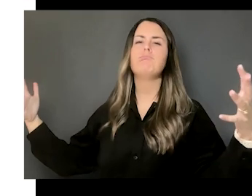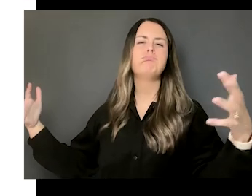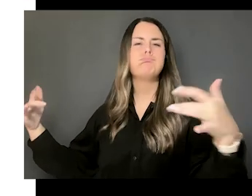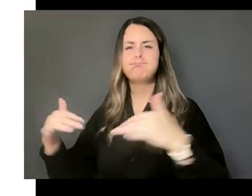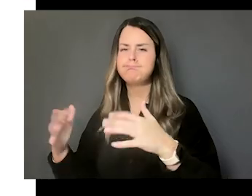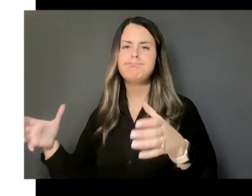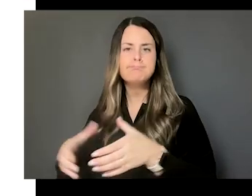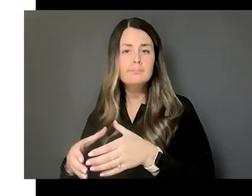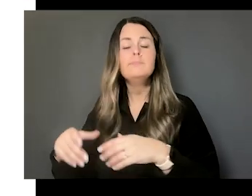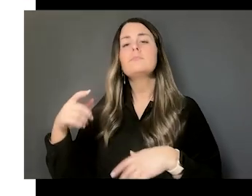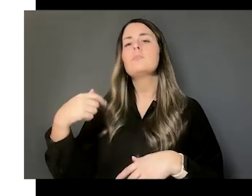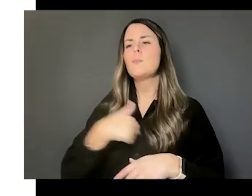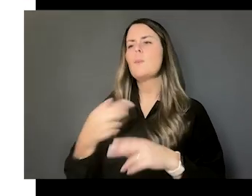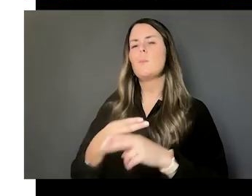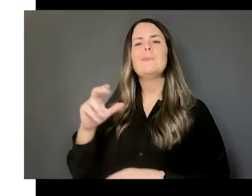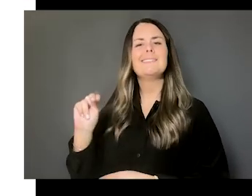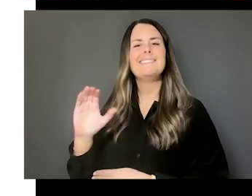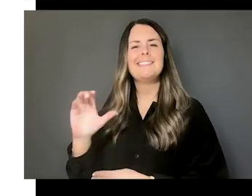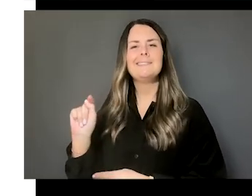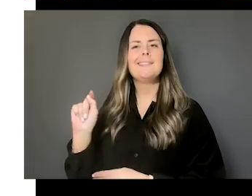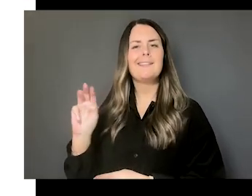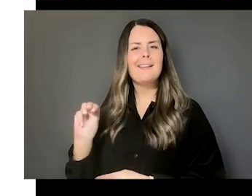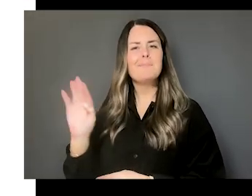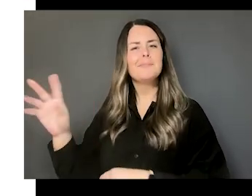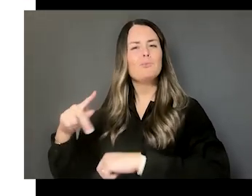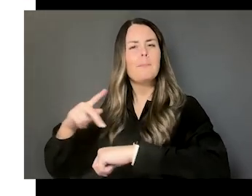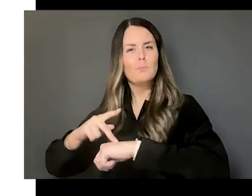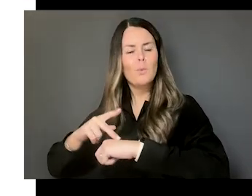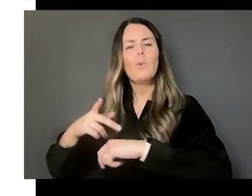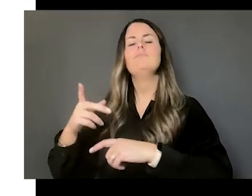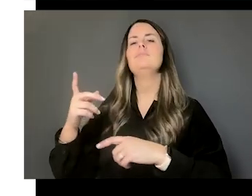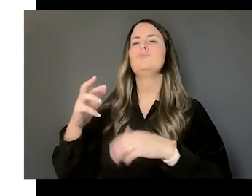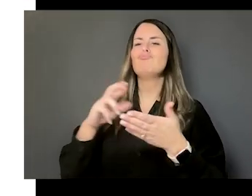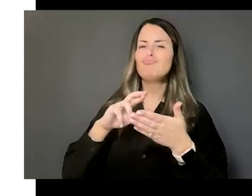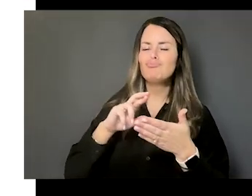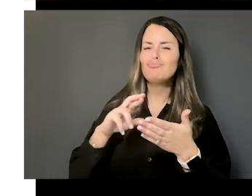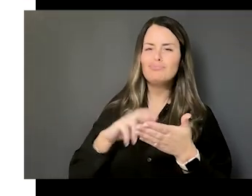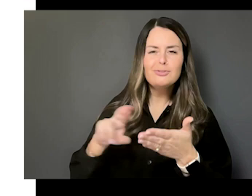We also used NCTM's principles to action and research from “Adding It Up” to help guide our work.